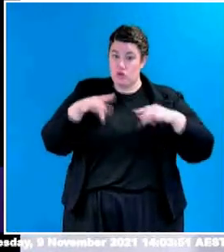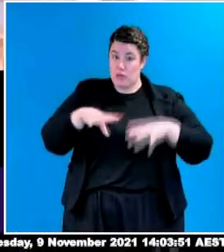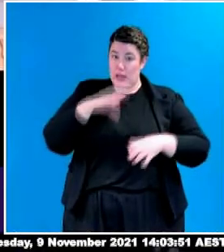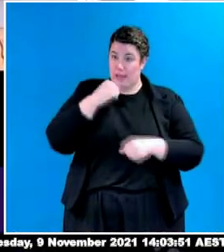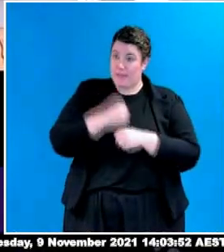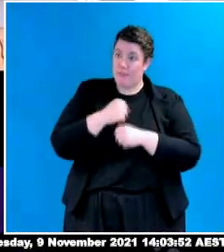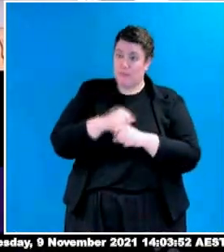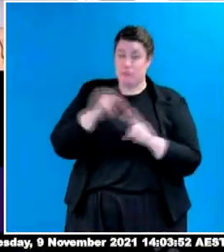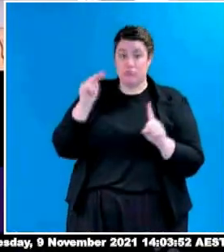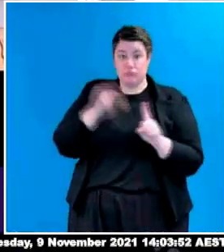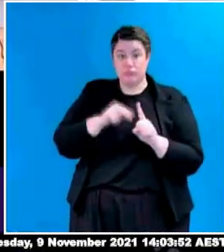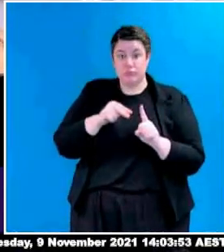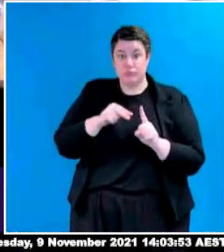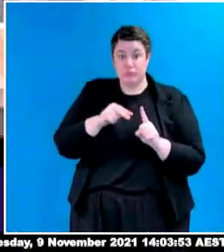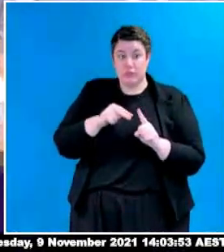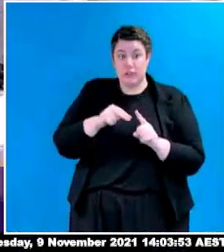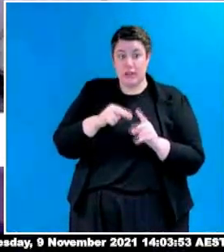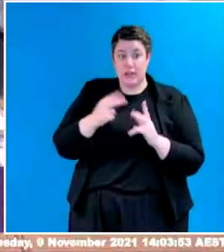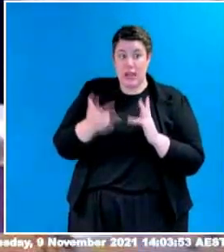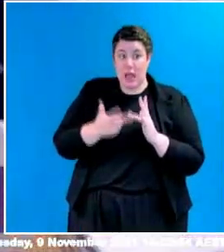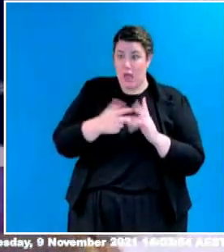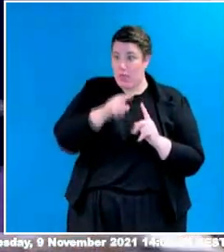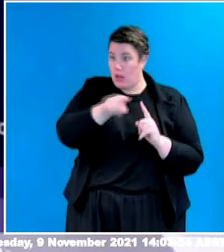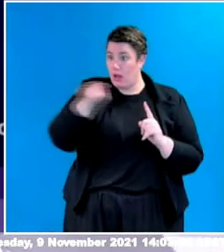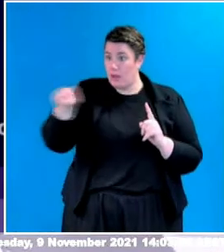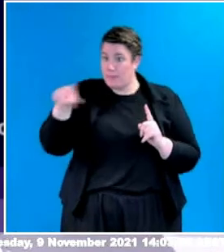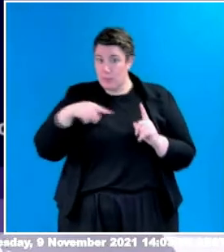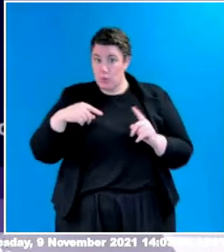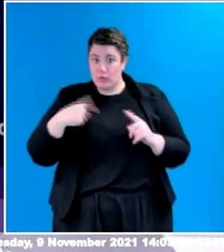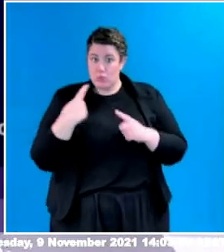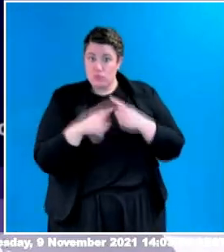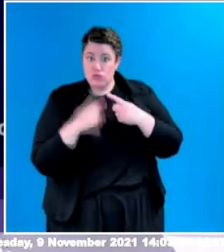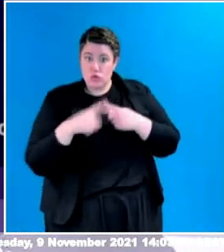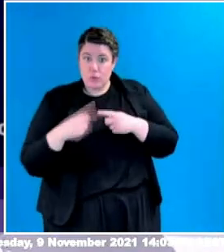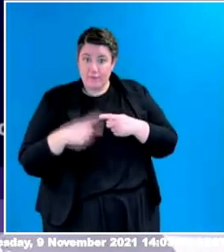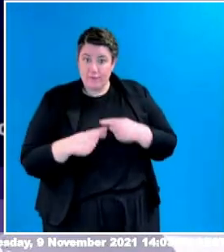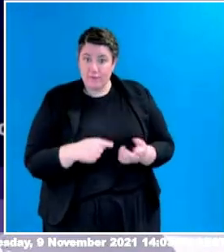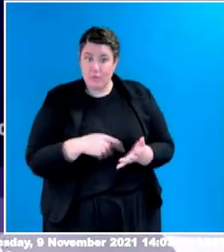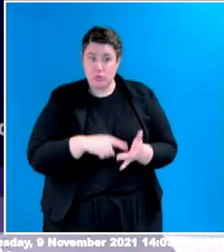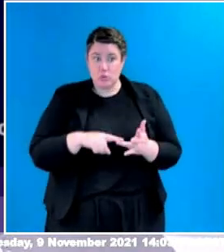Was any other authority required in order for this to have the status of the